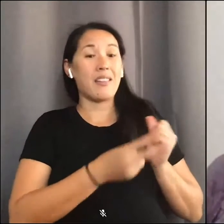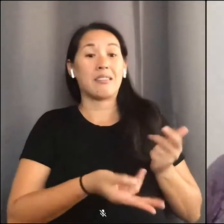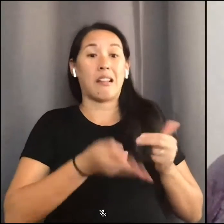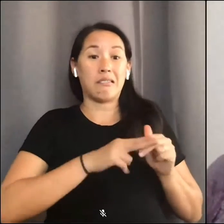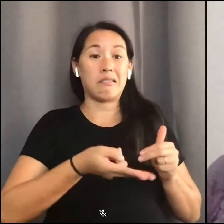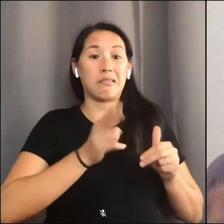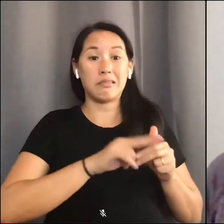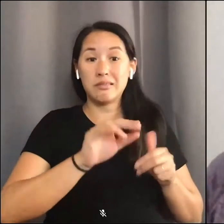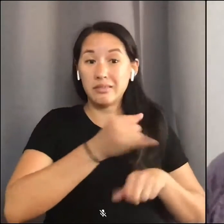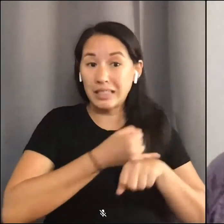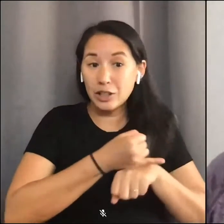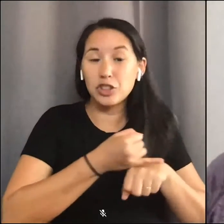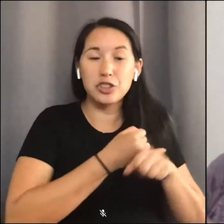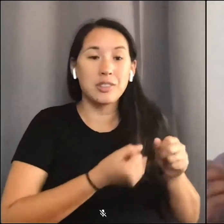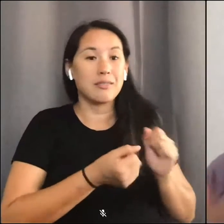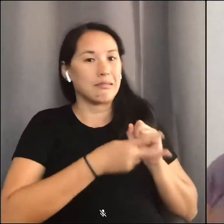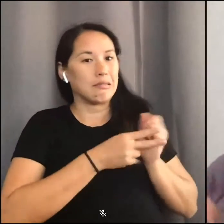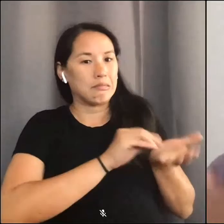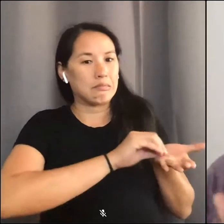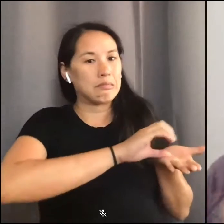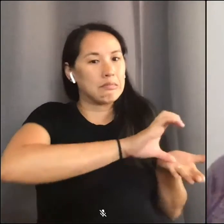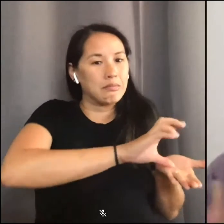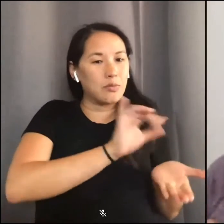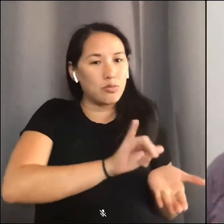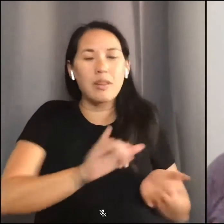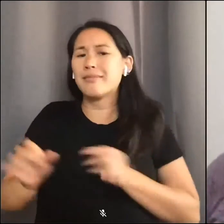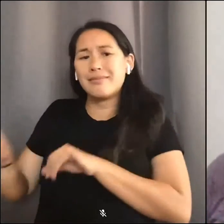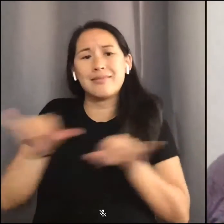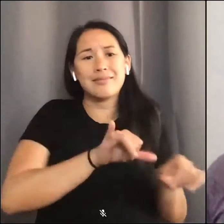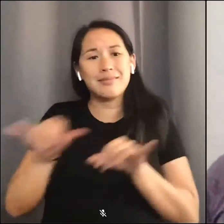um in the same same way we do things for our mental health these mental wealth deposits